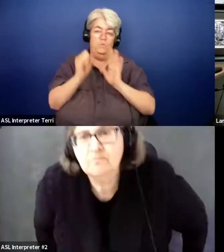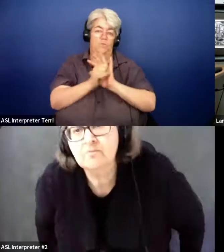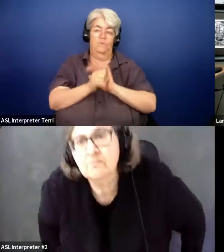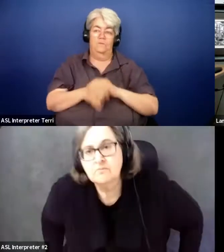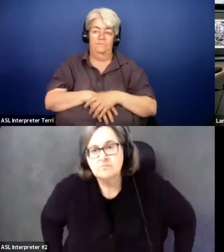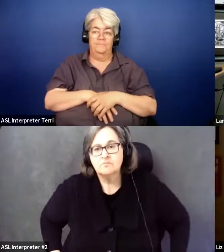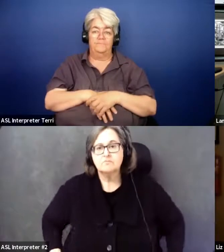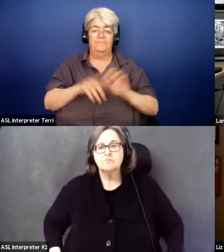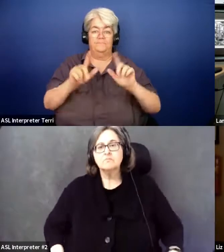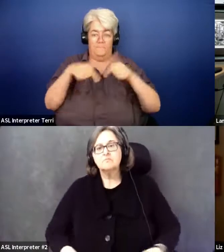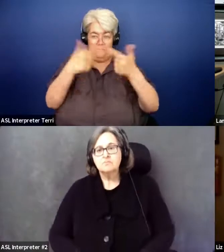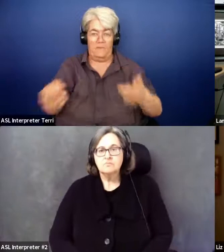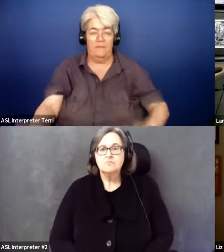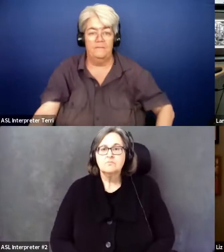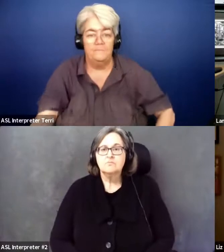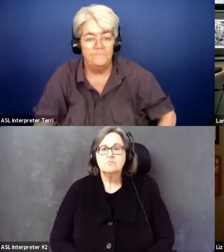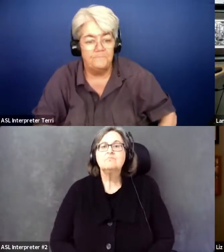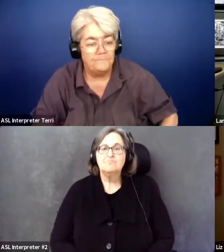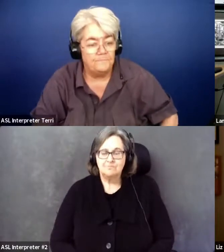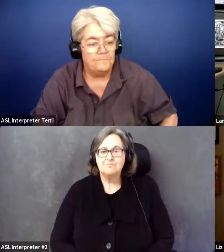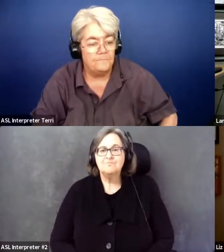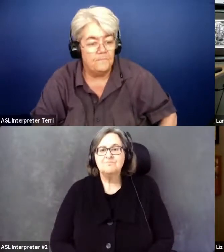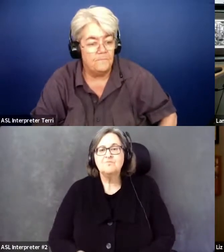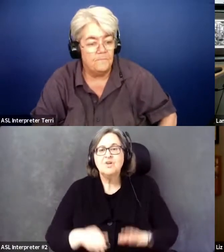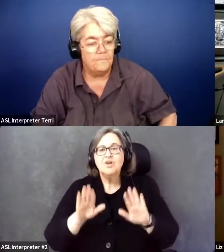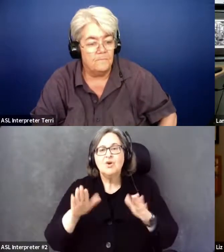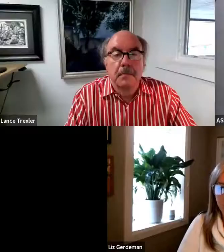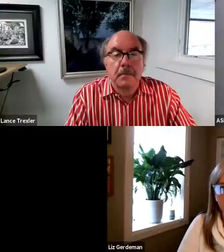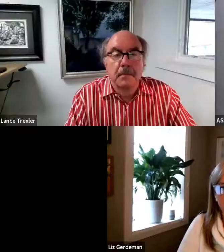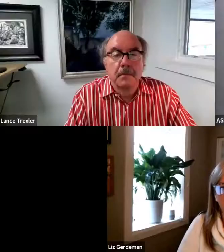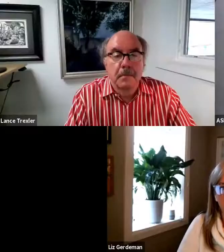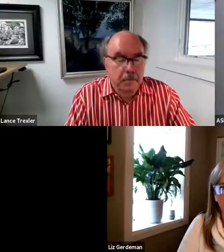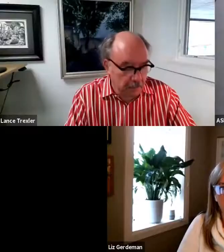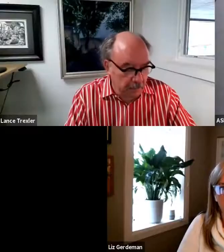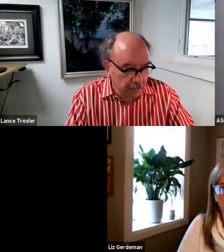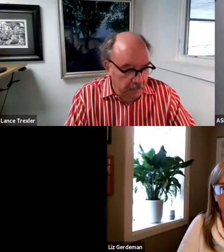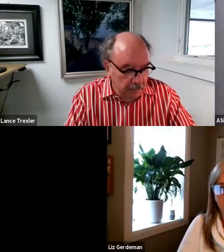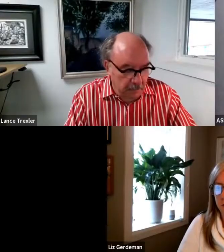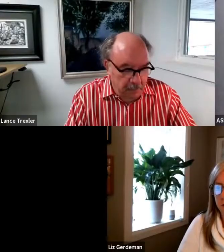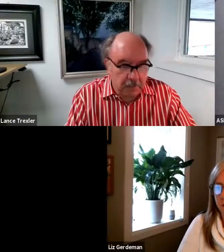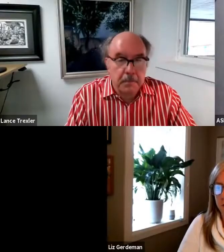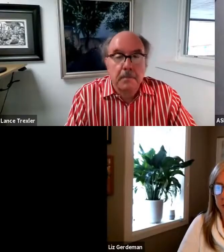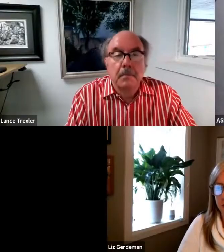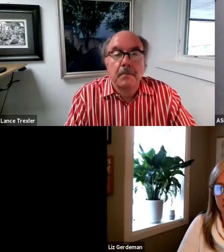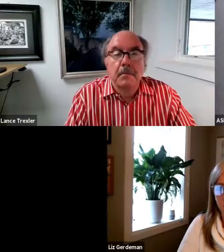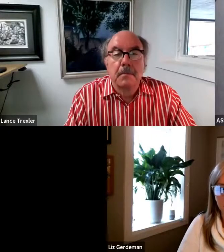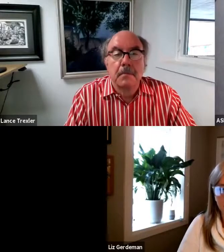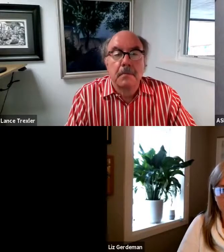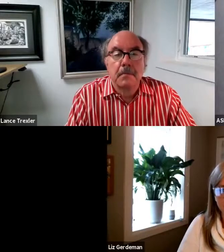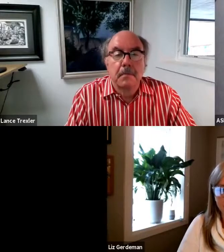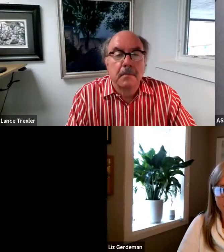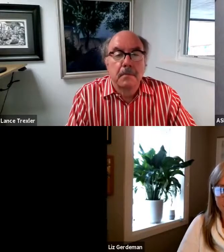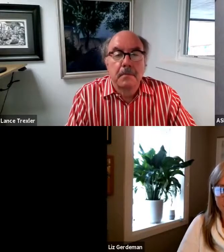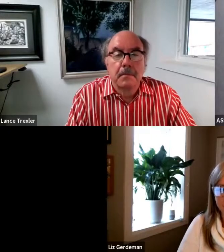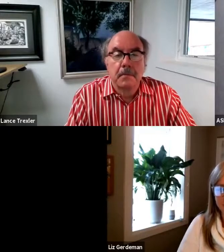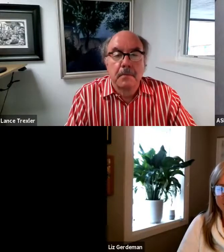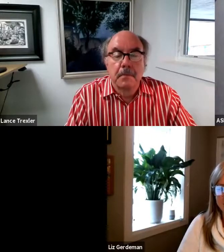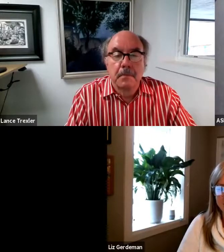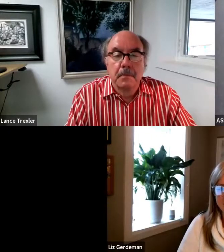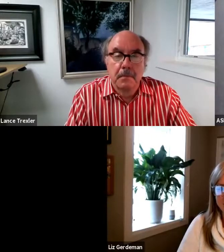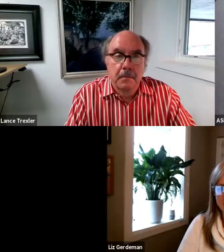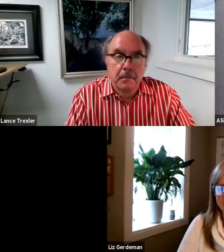Great. Thank you. I suggest we move on to the next presenter.